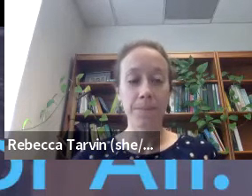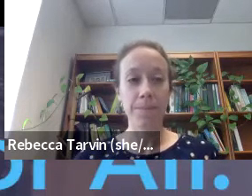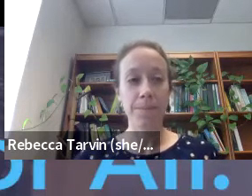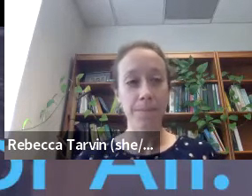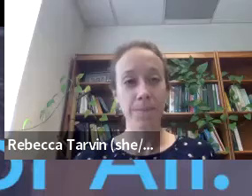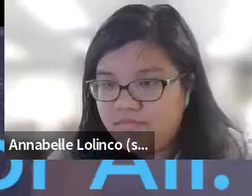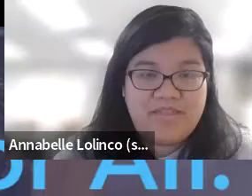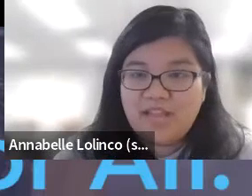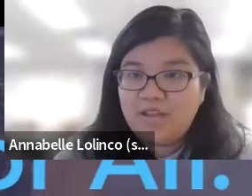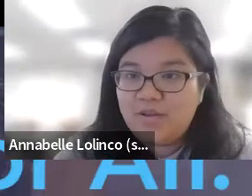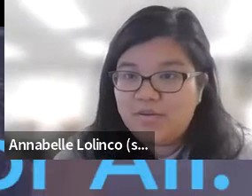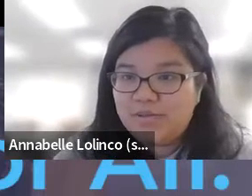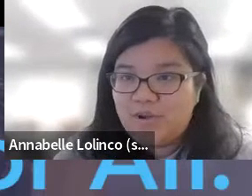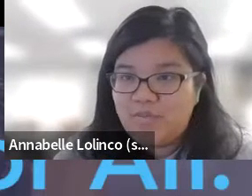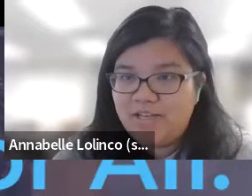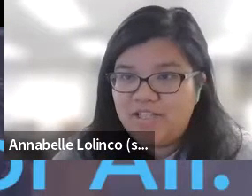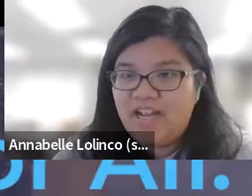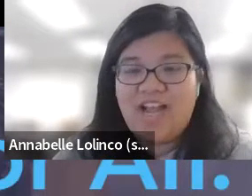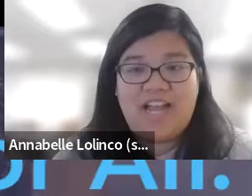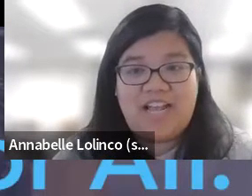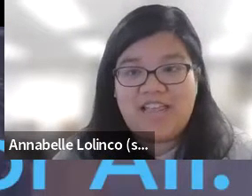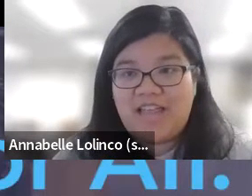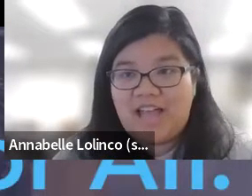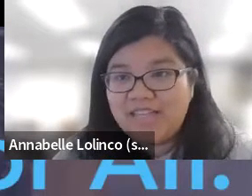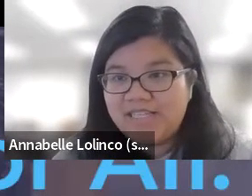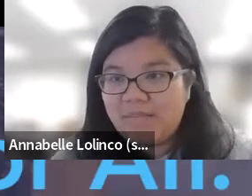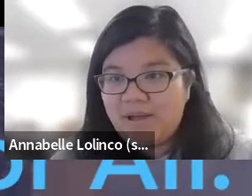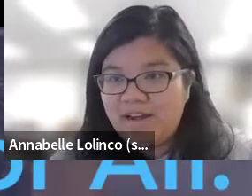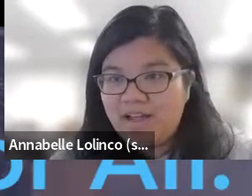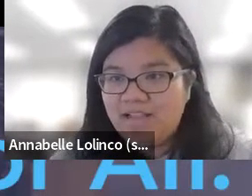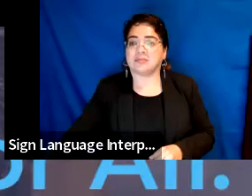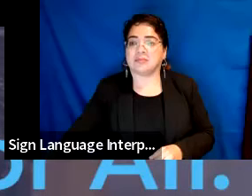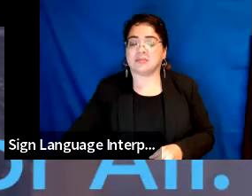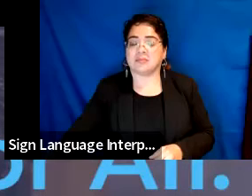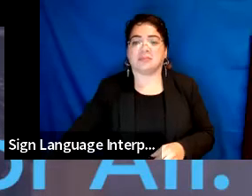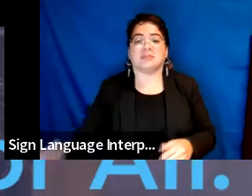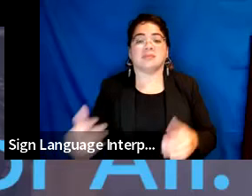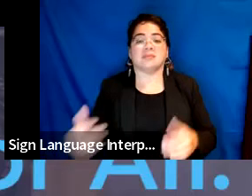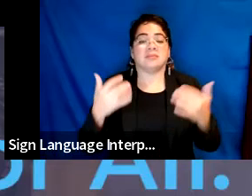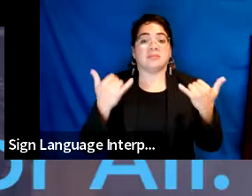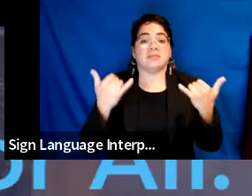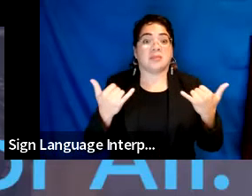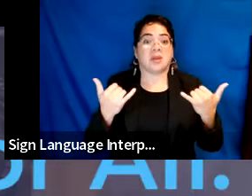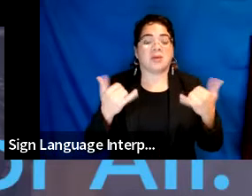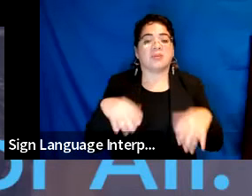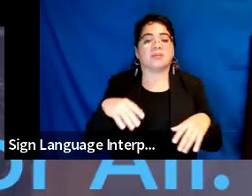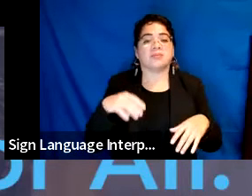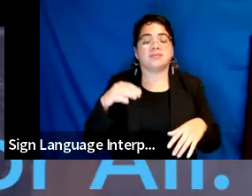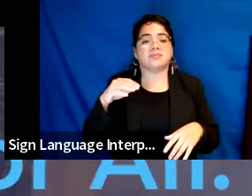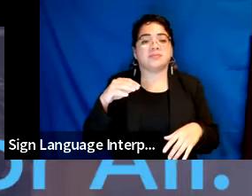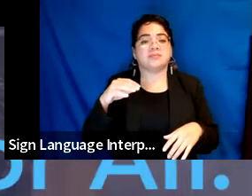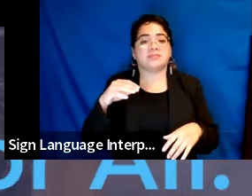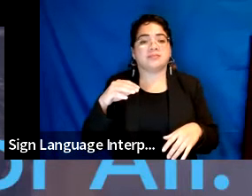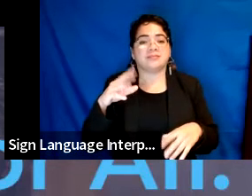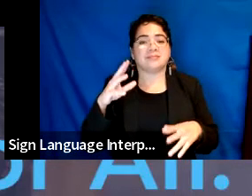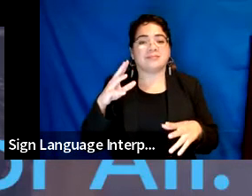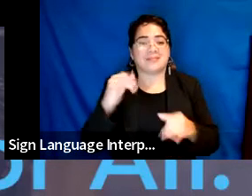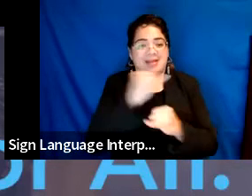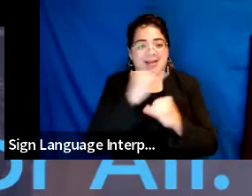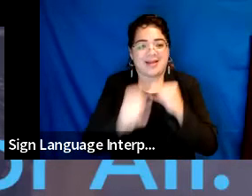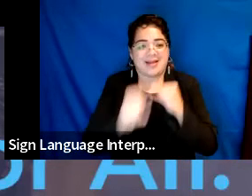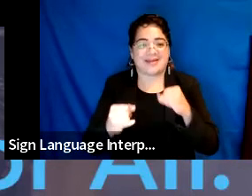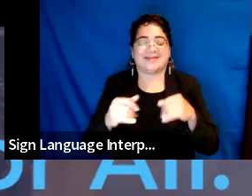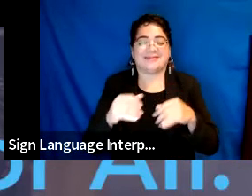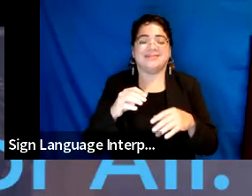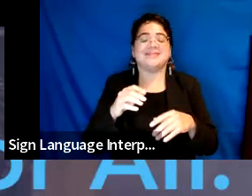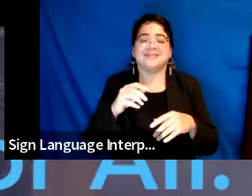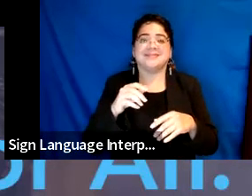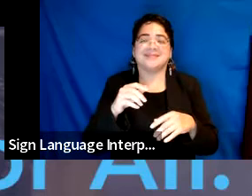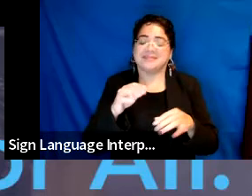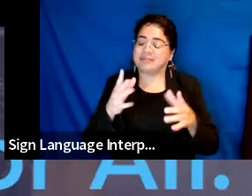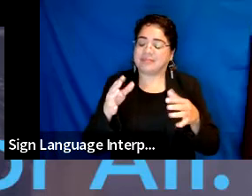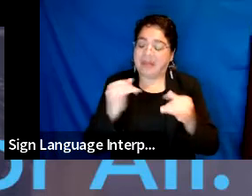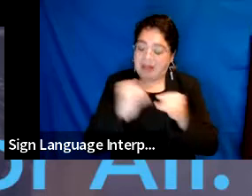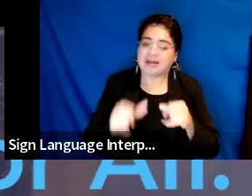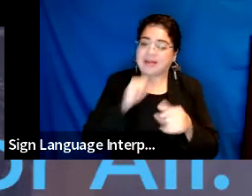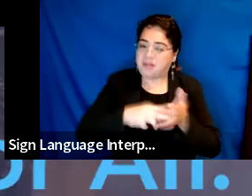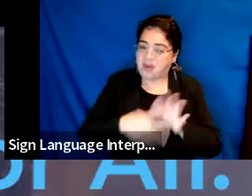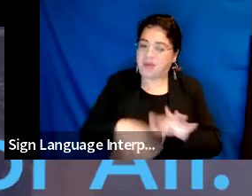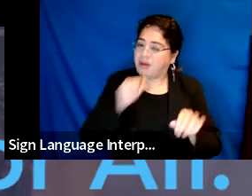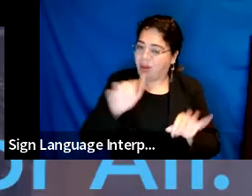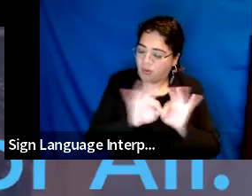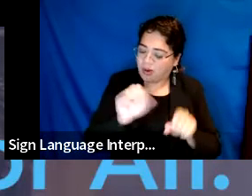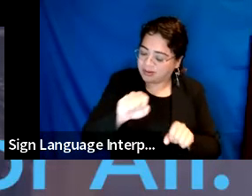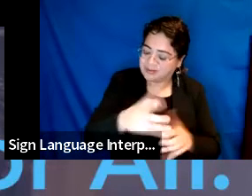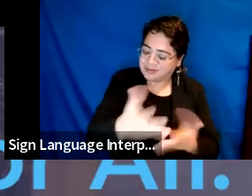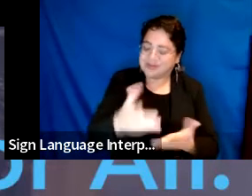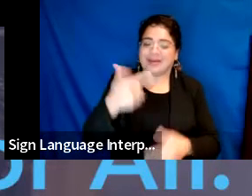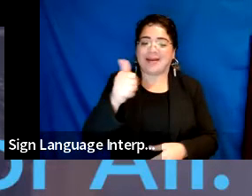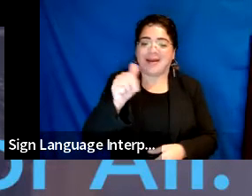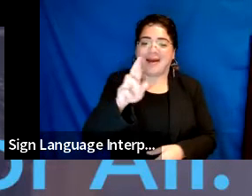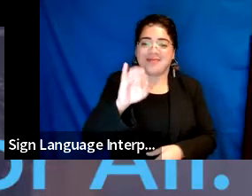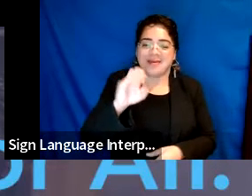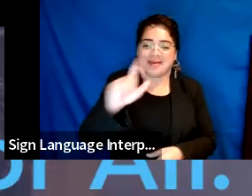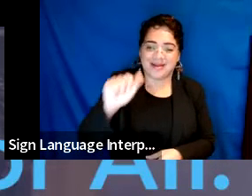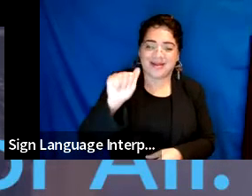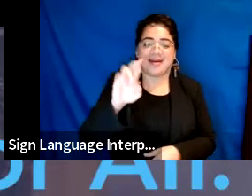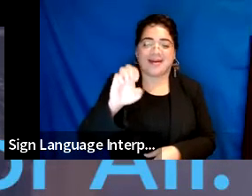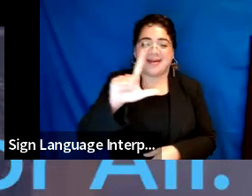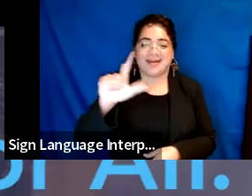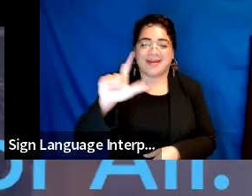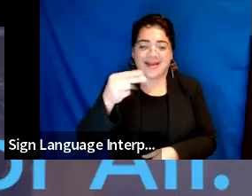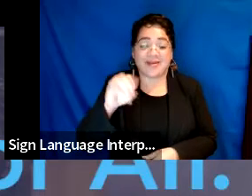Annabelle Lolinco (she/her): awesome. Thank you so much. And last, but not least, I I have the honor of uh introducing Gabriel uh Ariana, who is a heritage Signer Um,